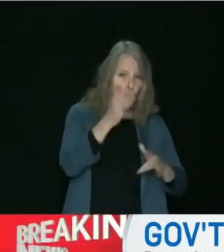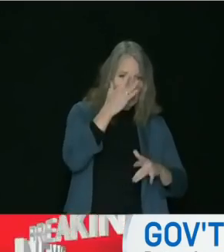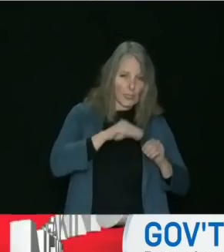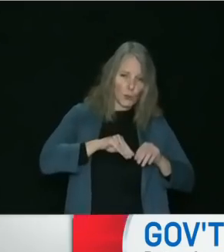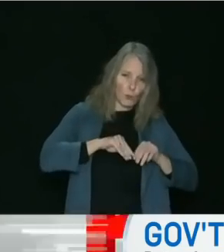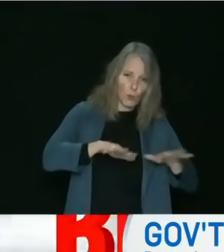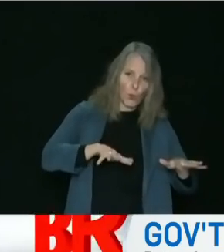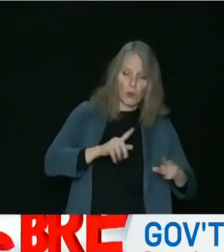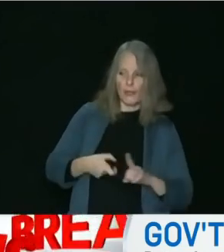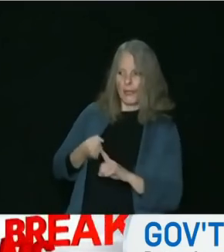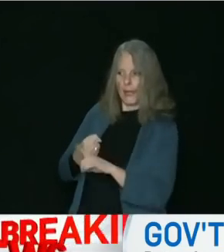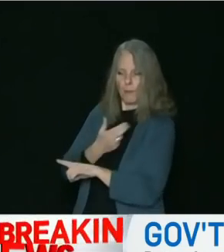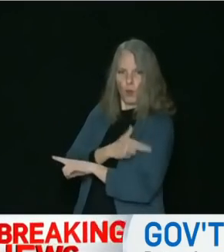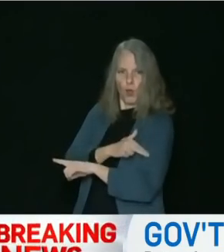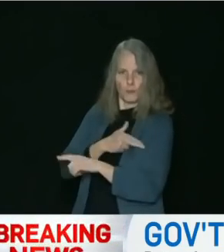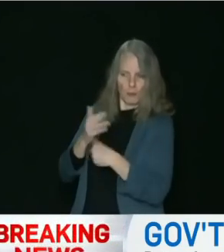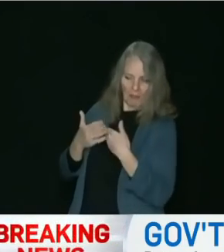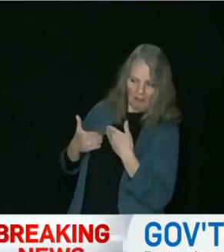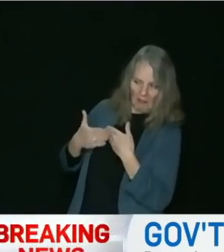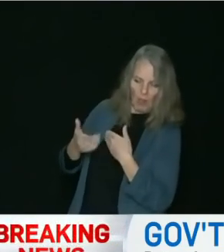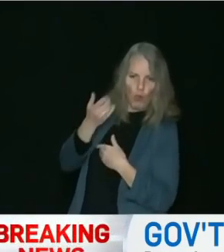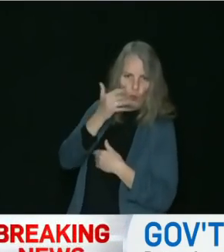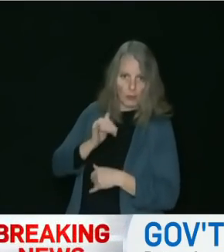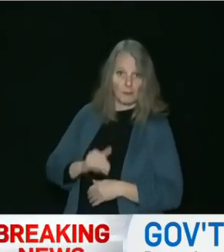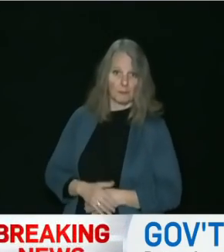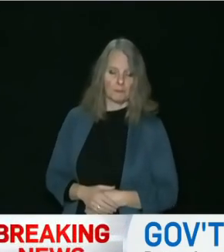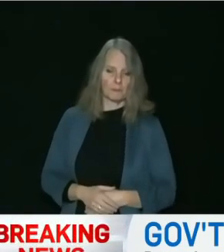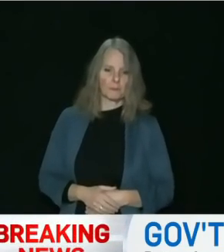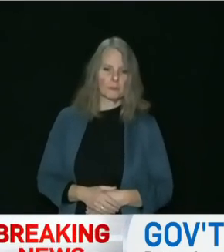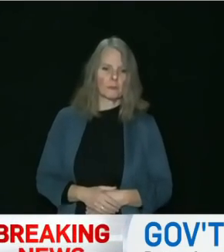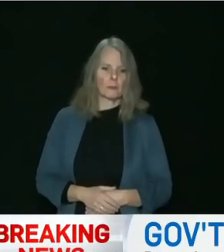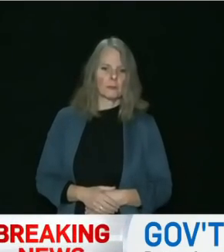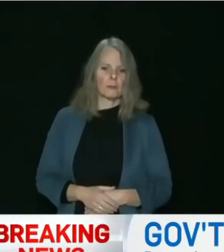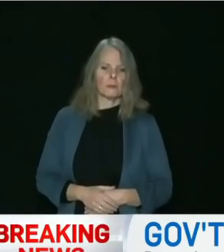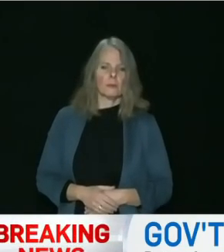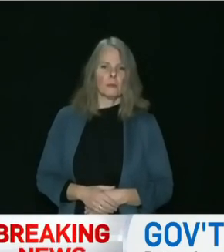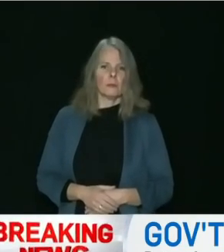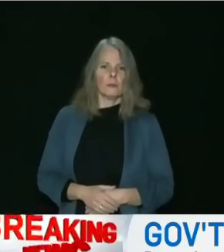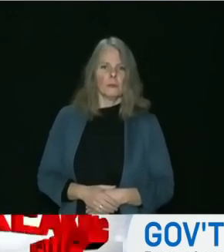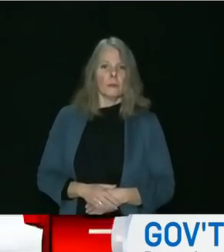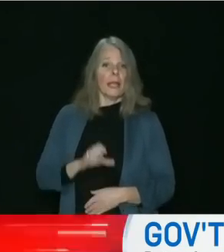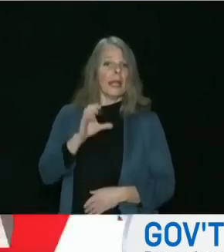DAILY HELPS US UNDERSTAND HOW THE EXPONENTIAL GROWTH OF CASES